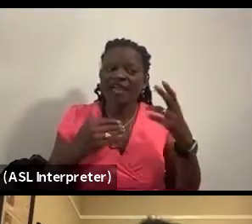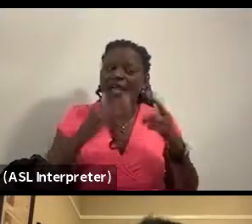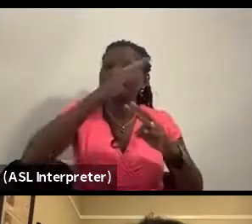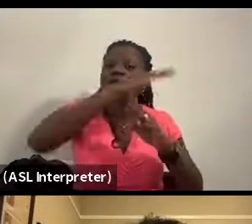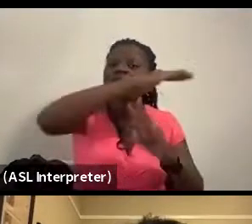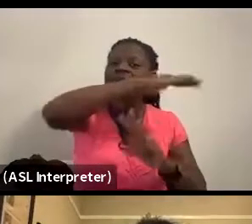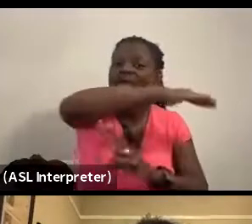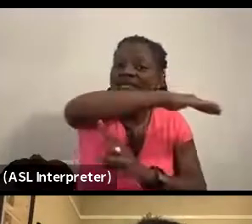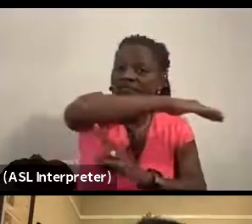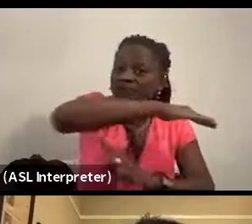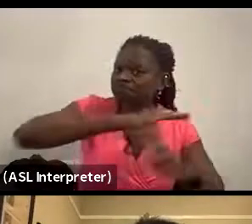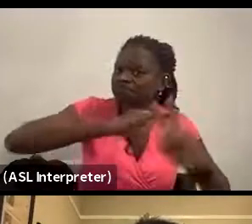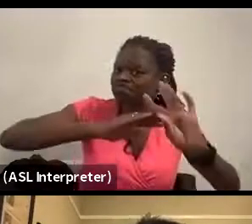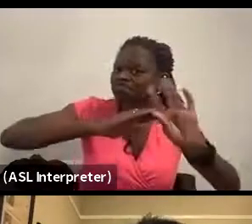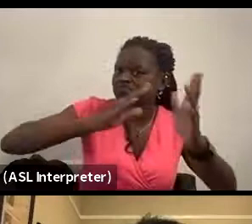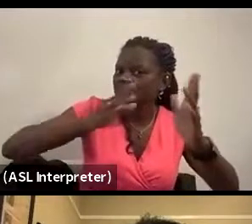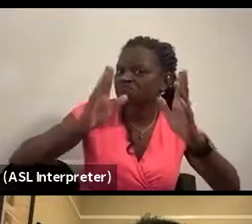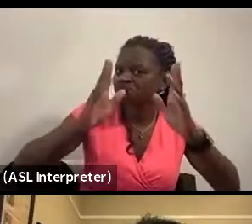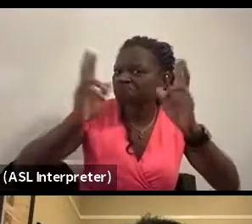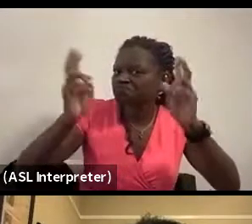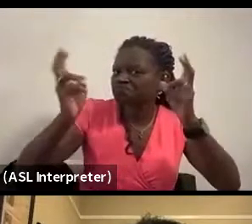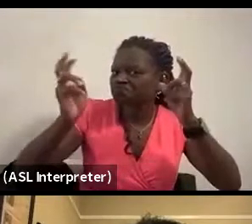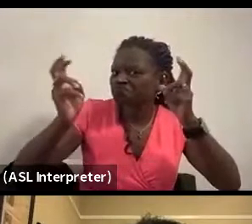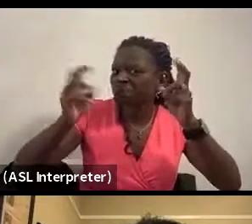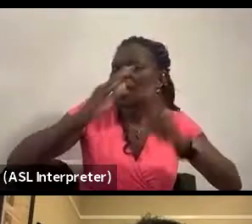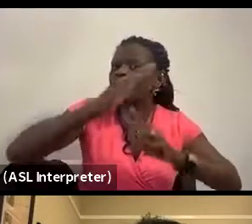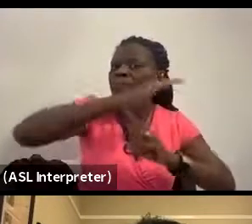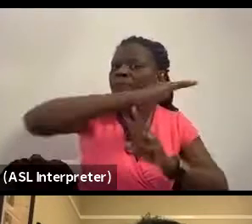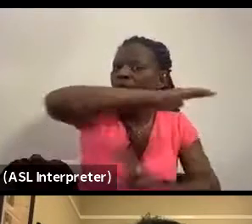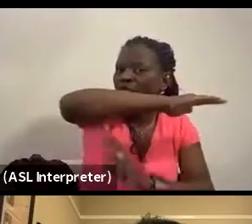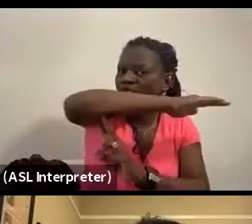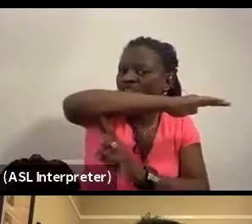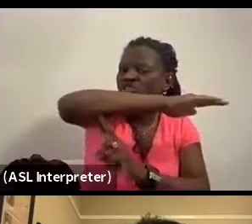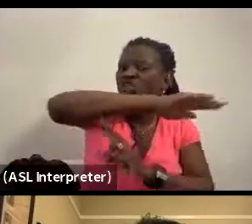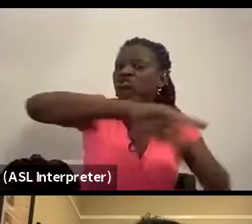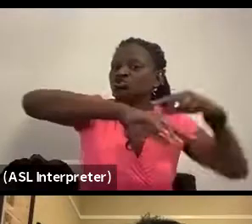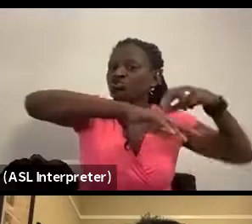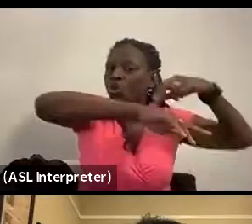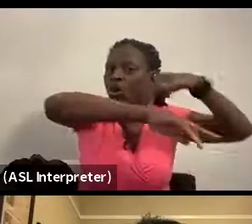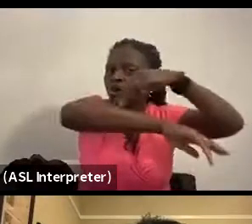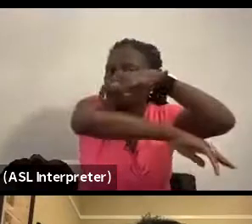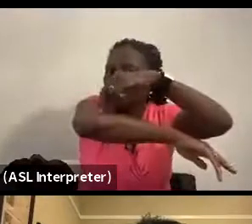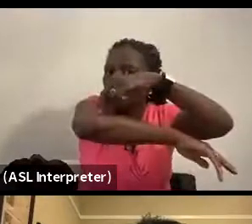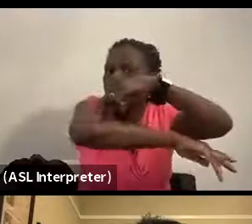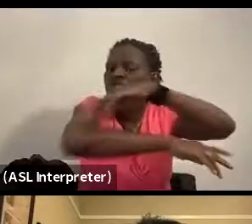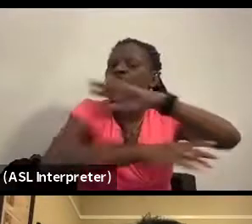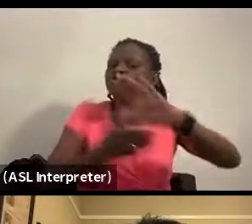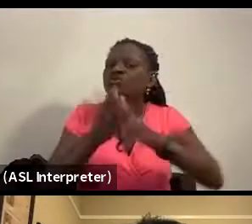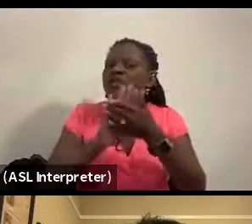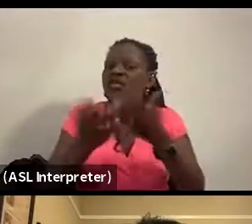And really feel like they have empowered decision about taking this vaccine.